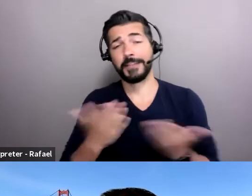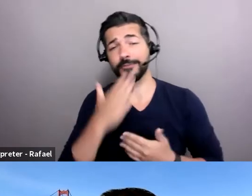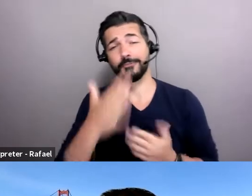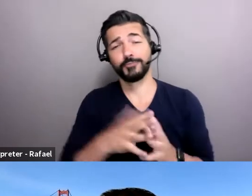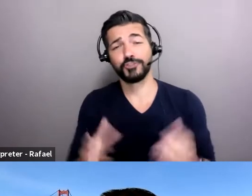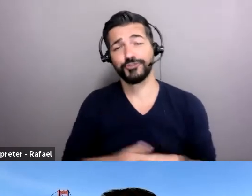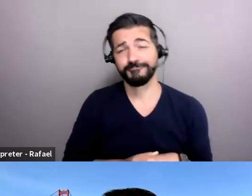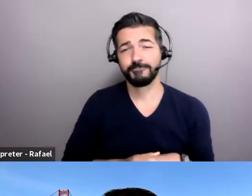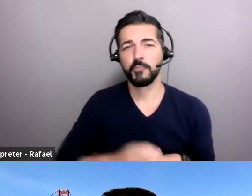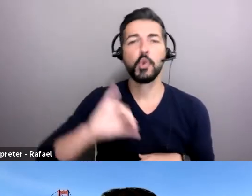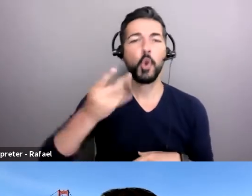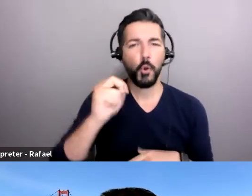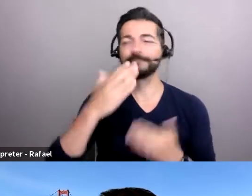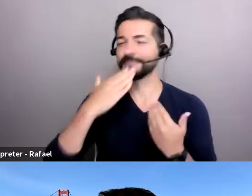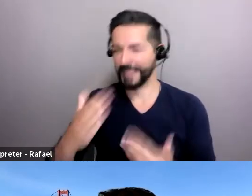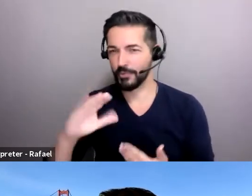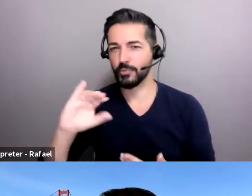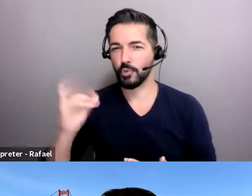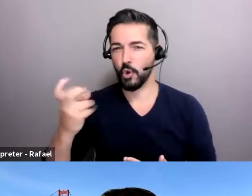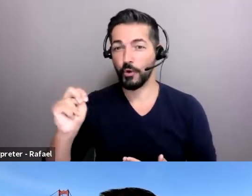Thank you, Jordan. Eric, you're up next.